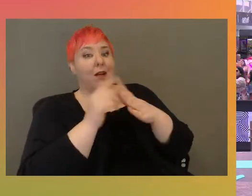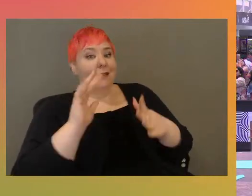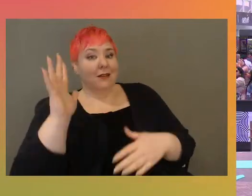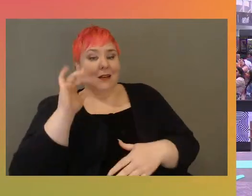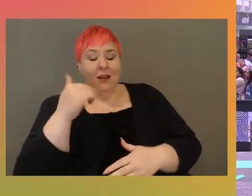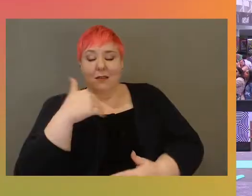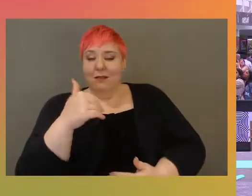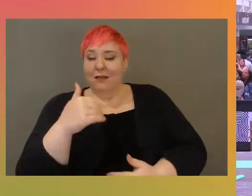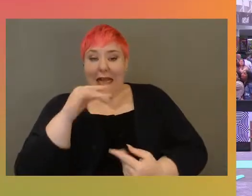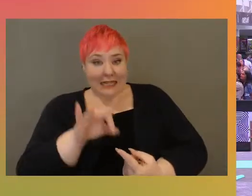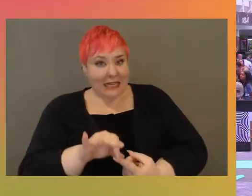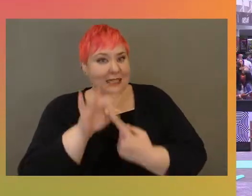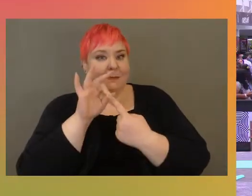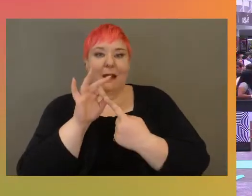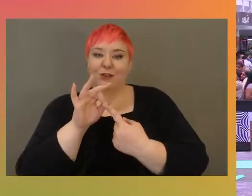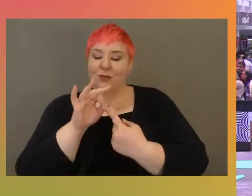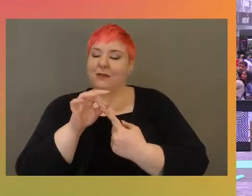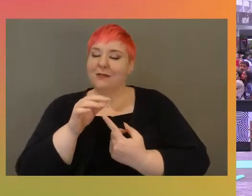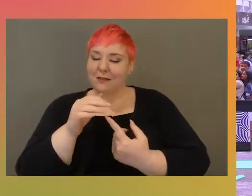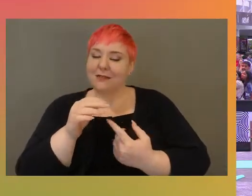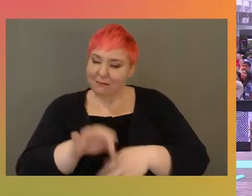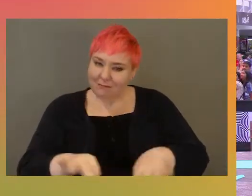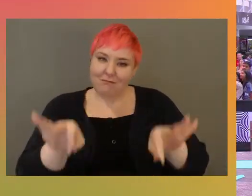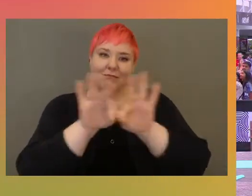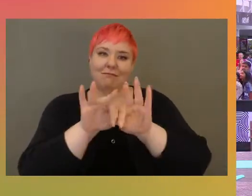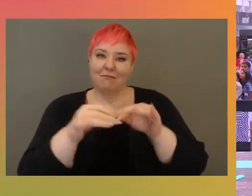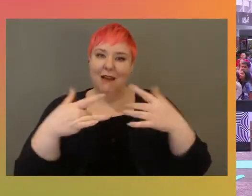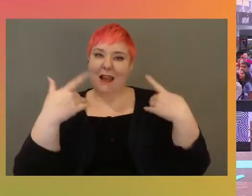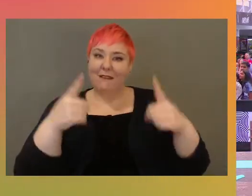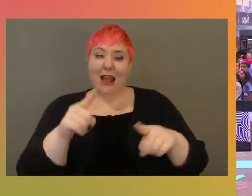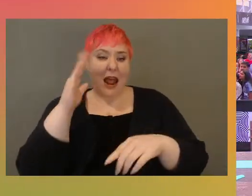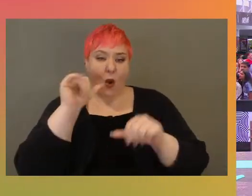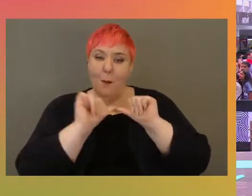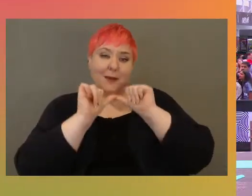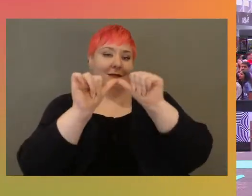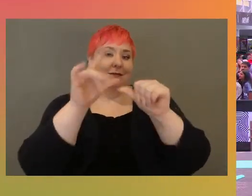I COULD STAND HERE AND TALK TO YOU, I KNOW OTHER PEOPLE WANTS TO, TOO. YOU ARE SUCH INSPIRATIONS, BOTH.